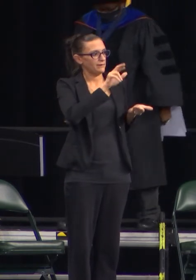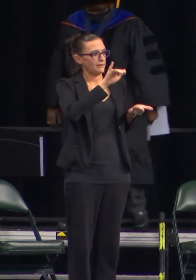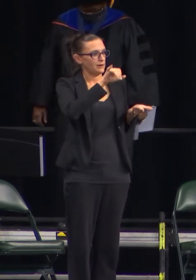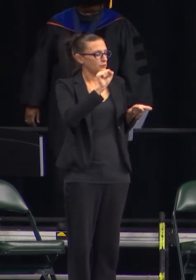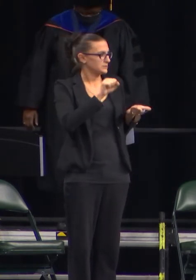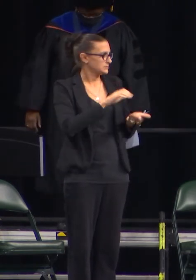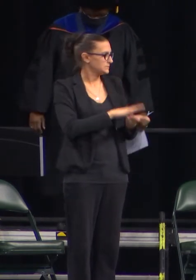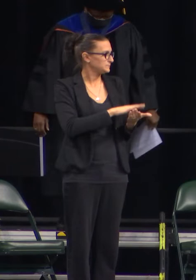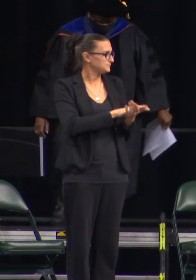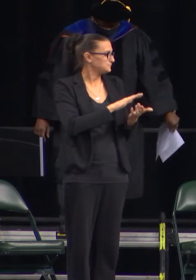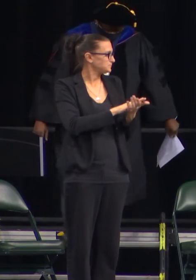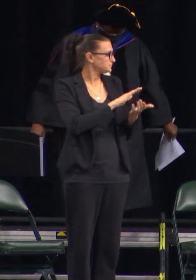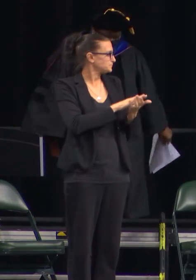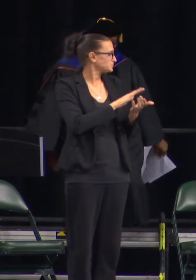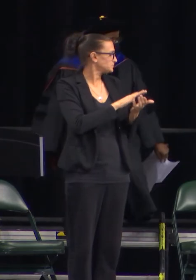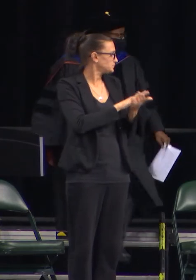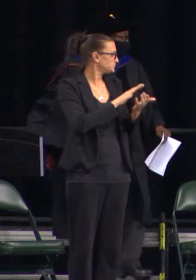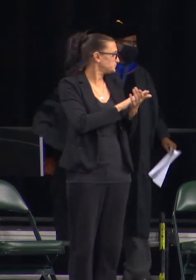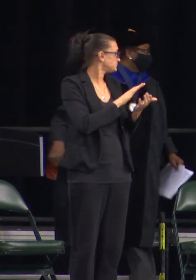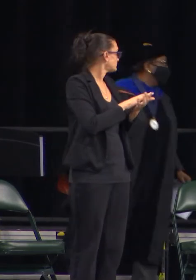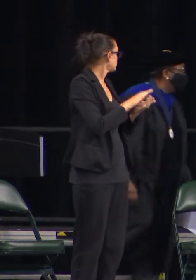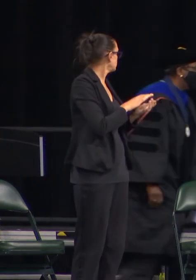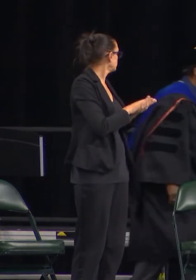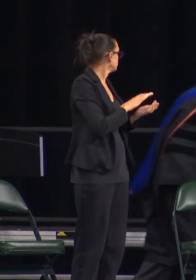(audience applauding)